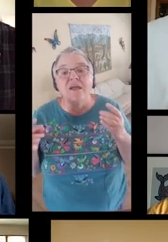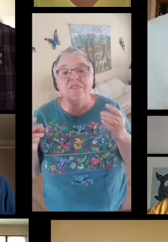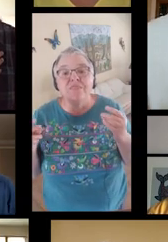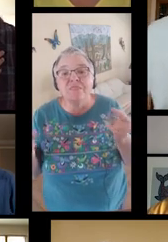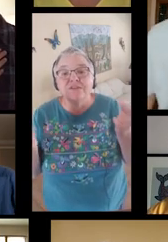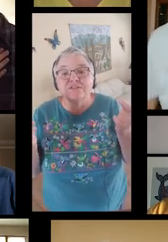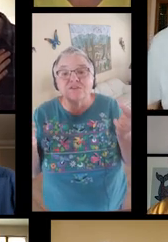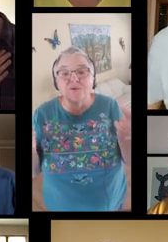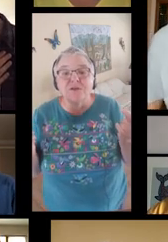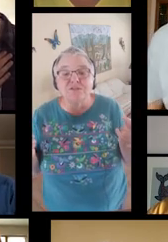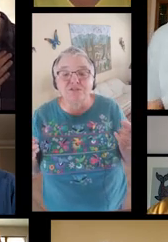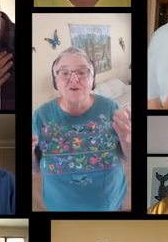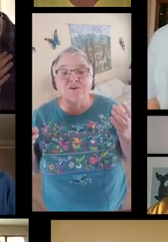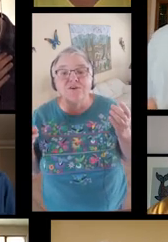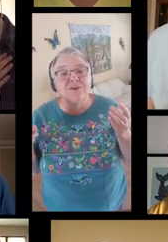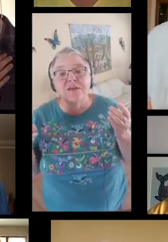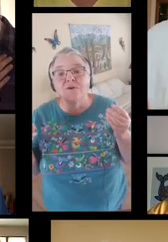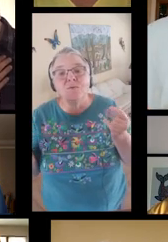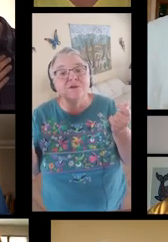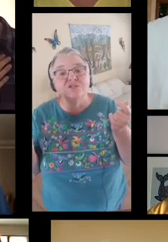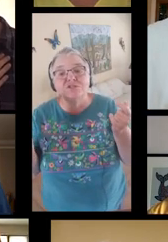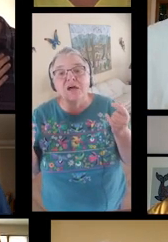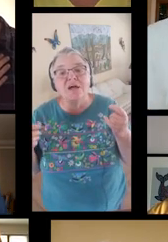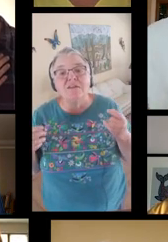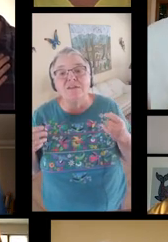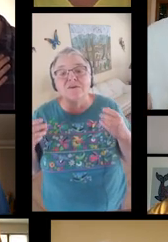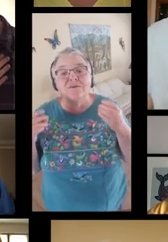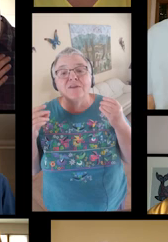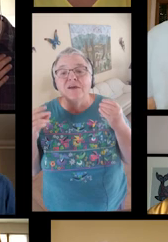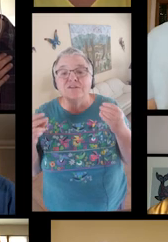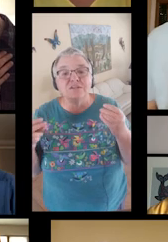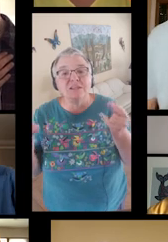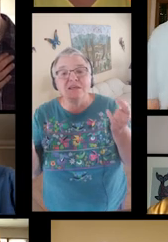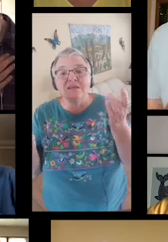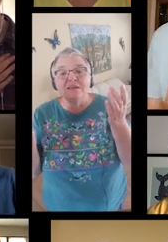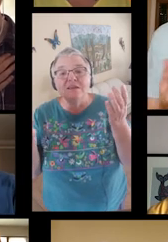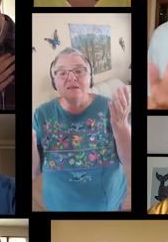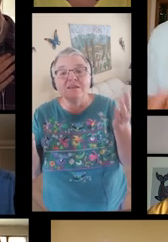In this great turning we shall learn to lead in love